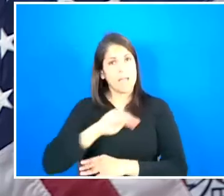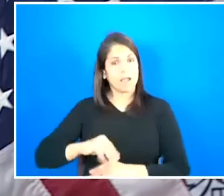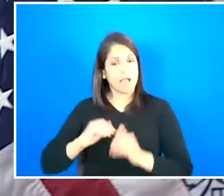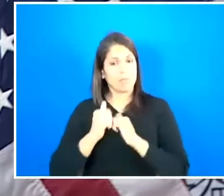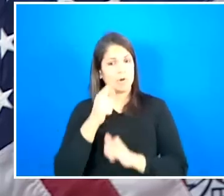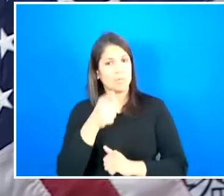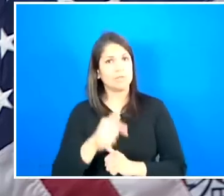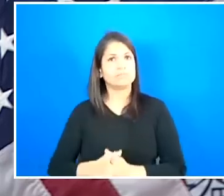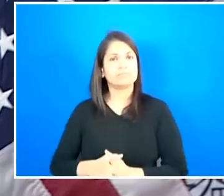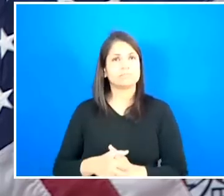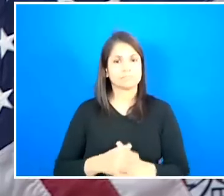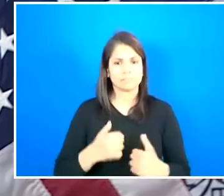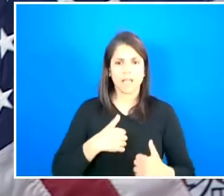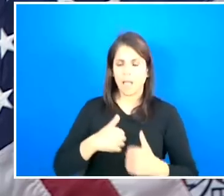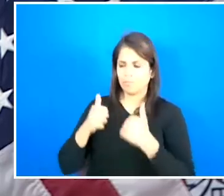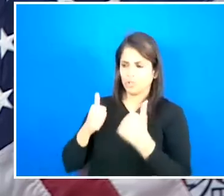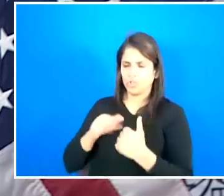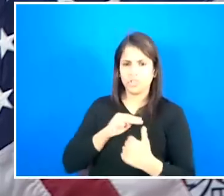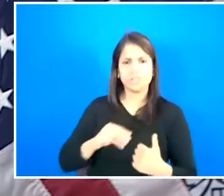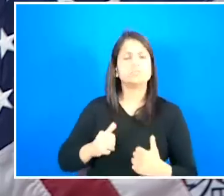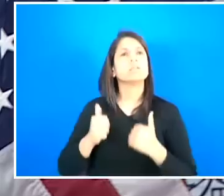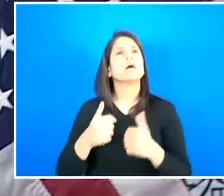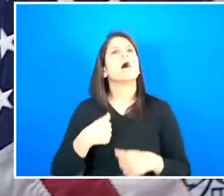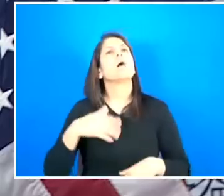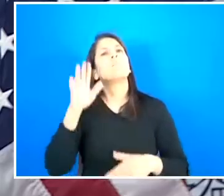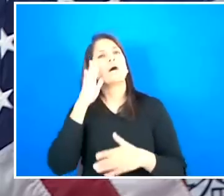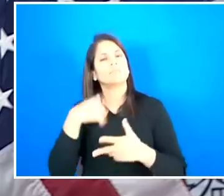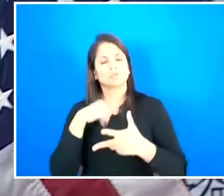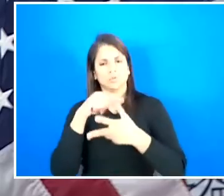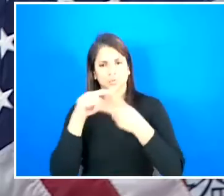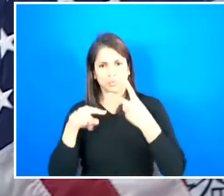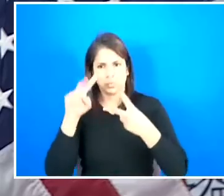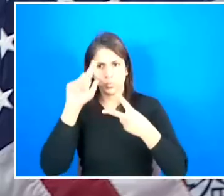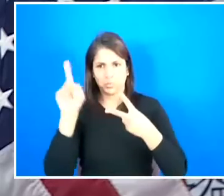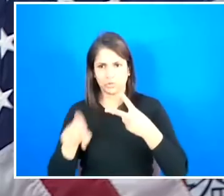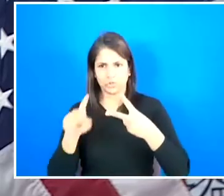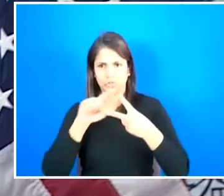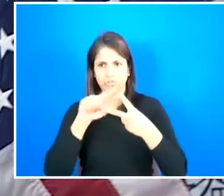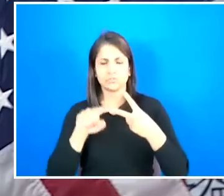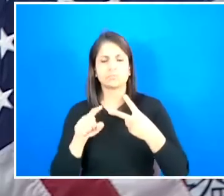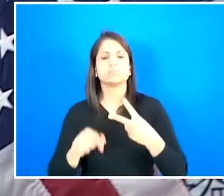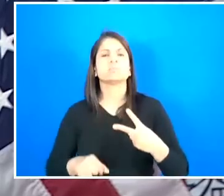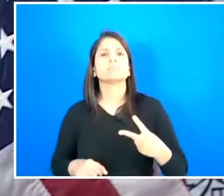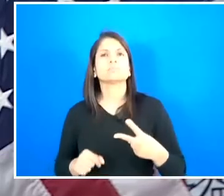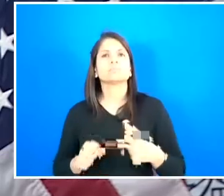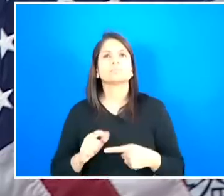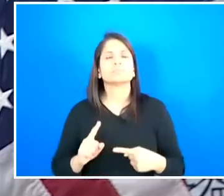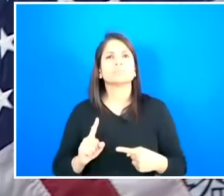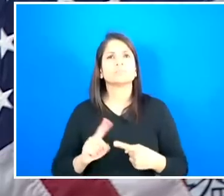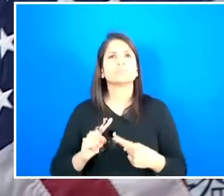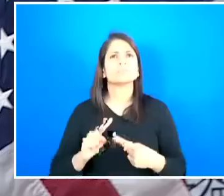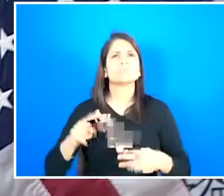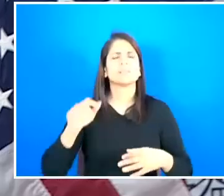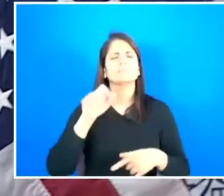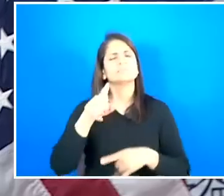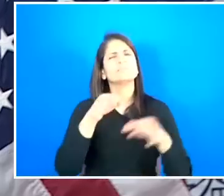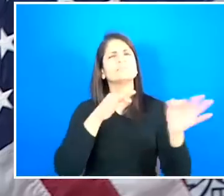ARE YOU? GOOD X ALEX. HOW ARE YOU DOING?